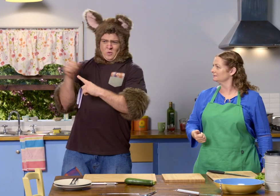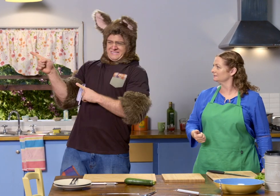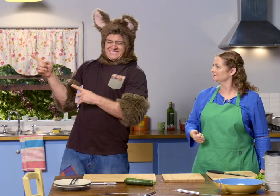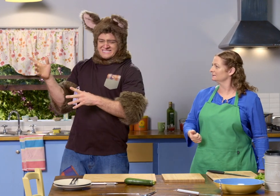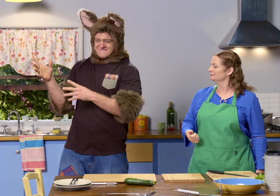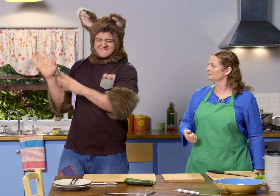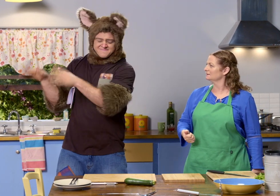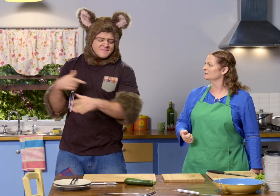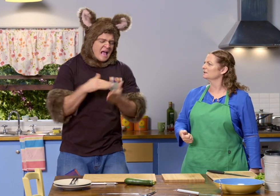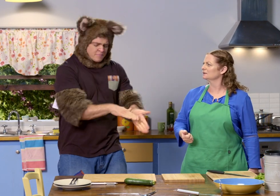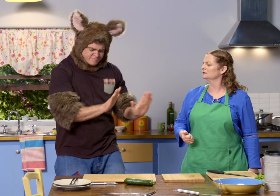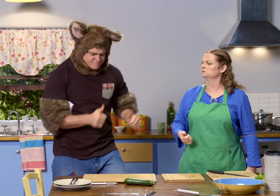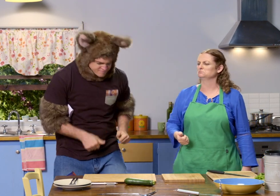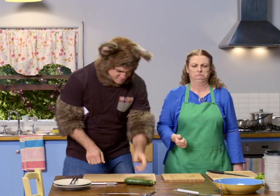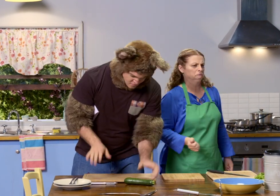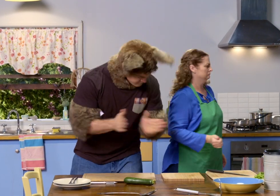I have other important things, but I can help you.